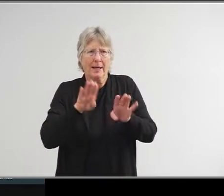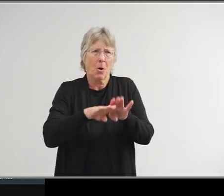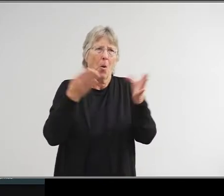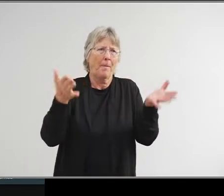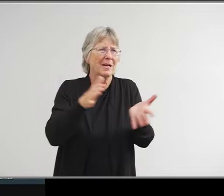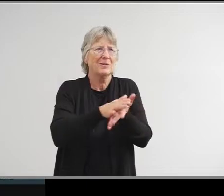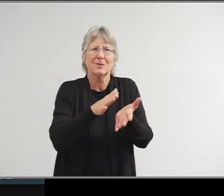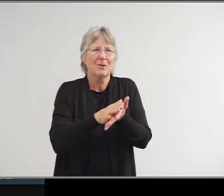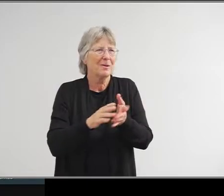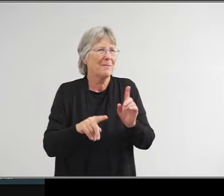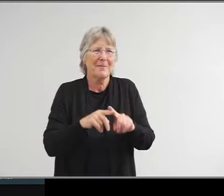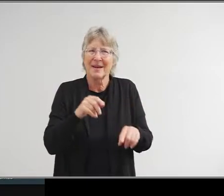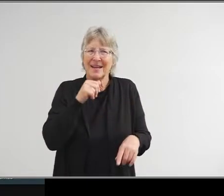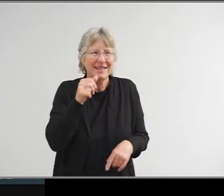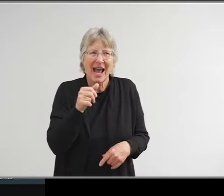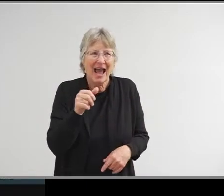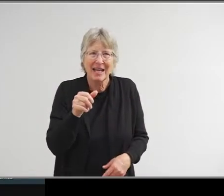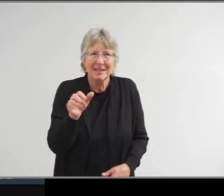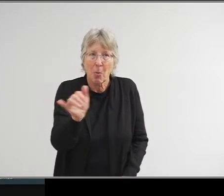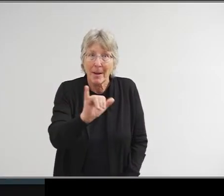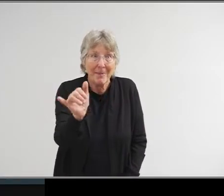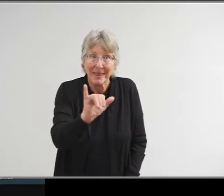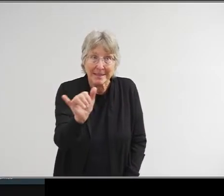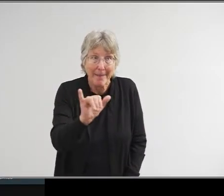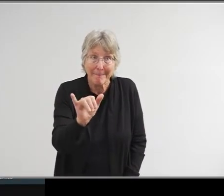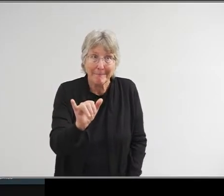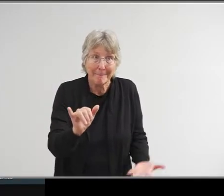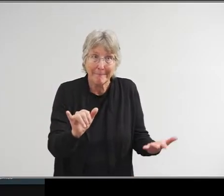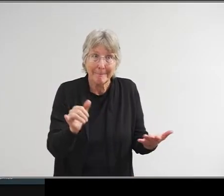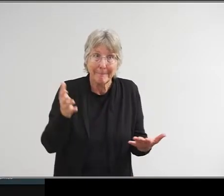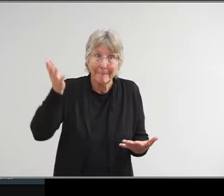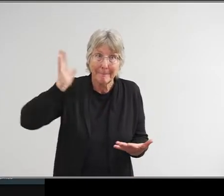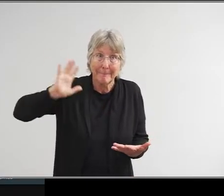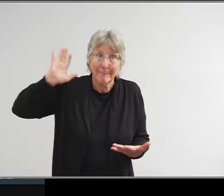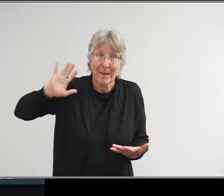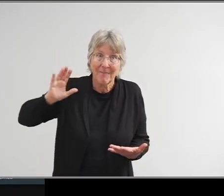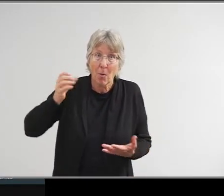but it's not going to be the same that it was 11 months ago.